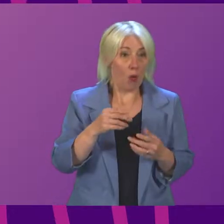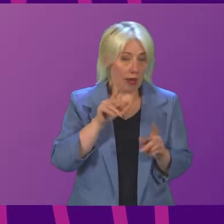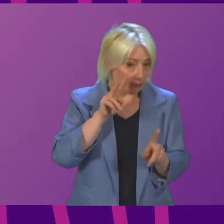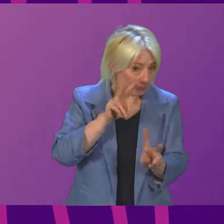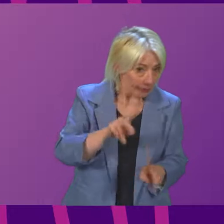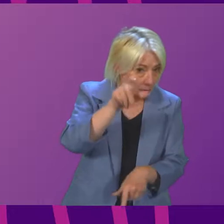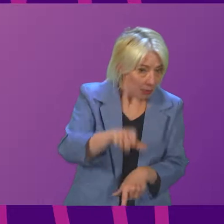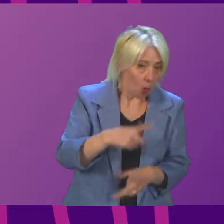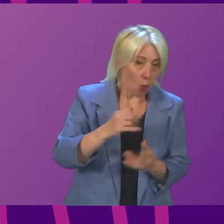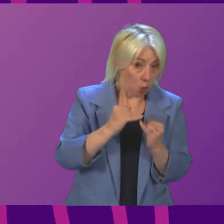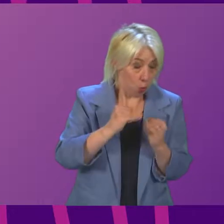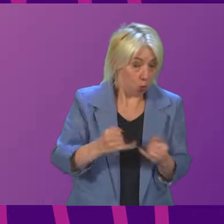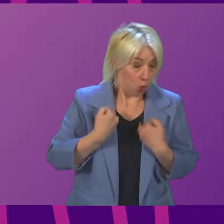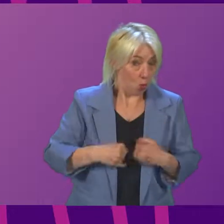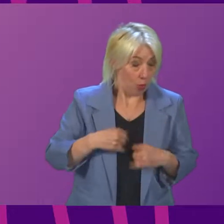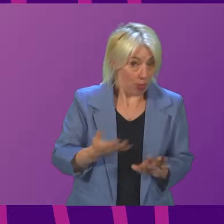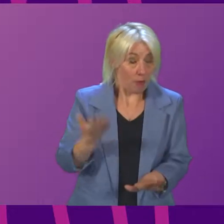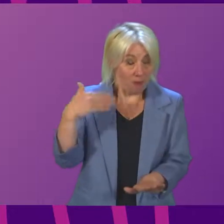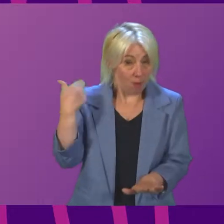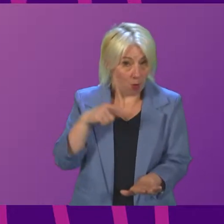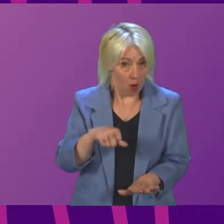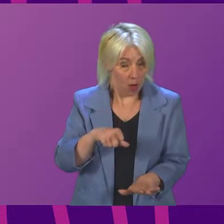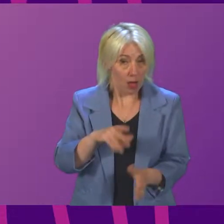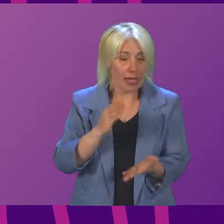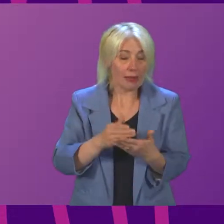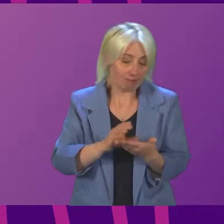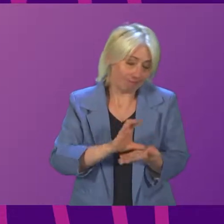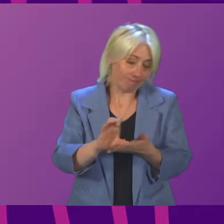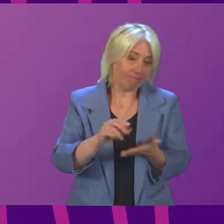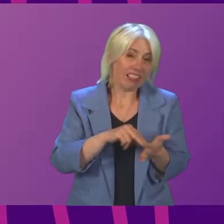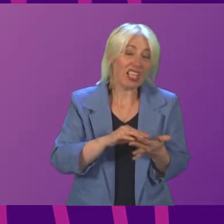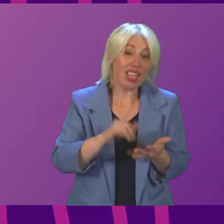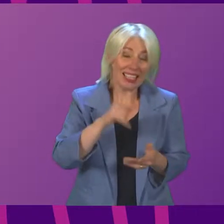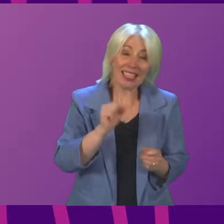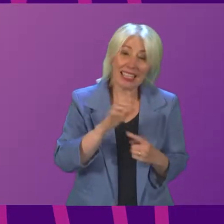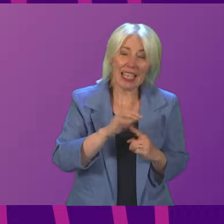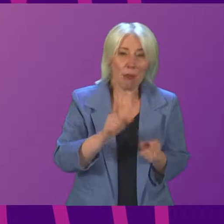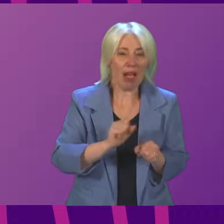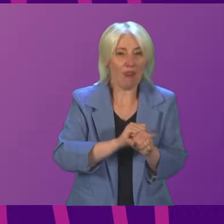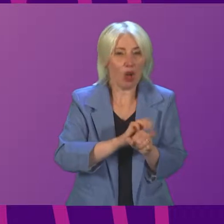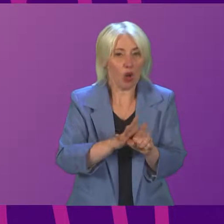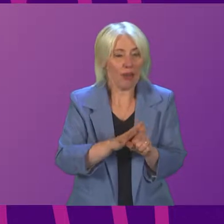Restoring capacity in the NHS is key, but that cannot happen if Covid is left to circulate at